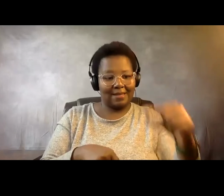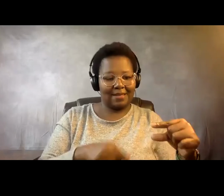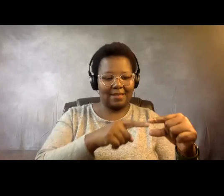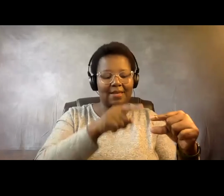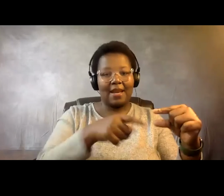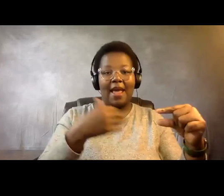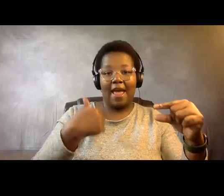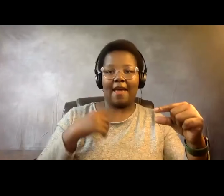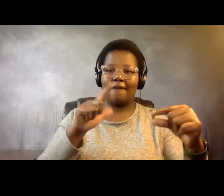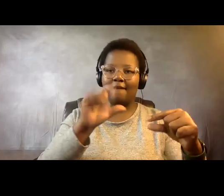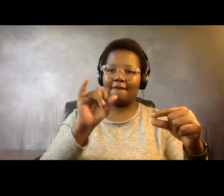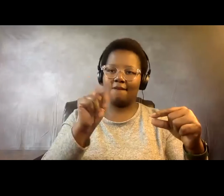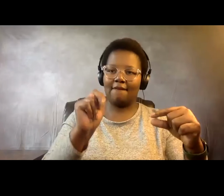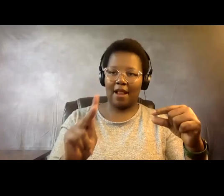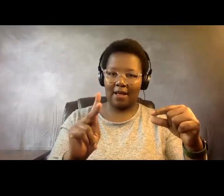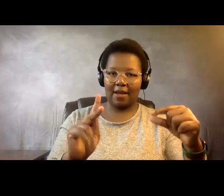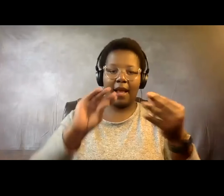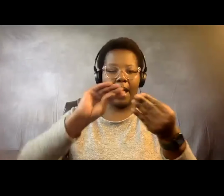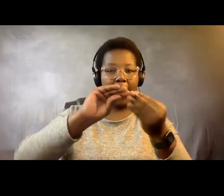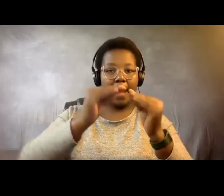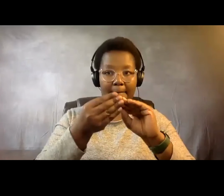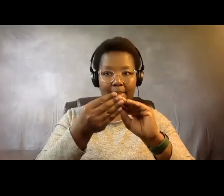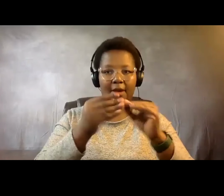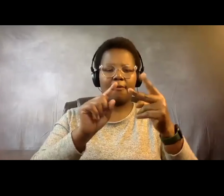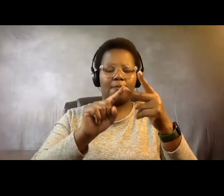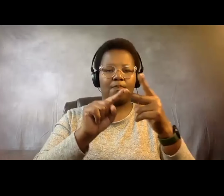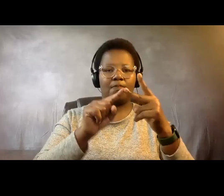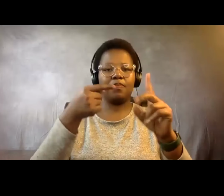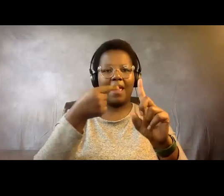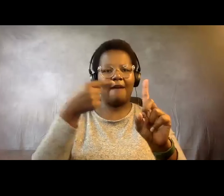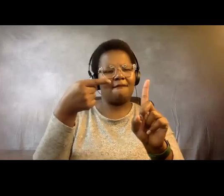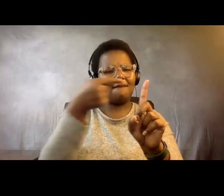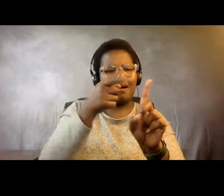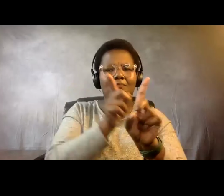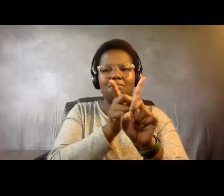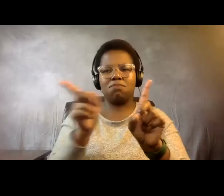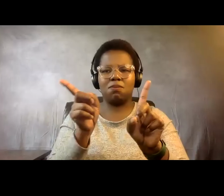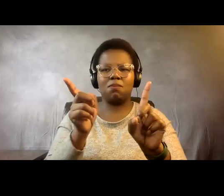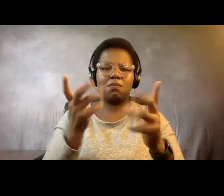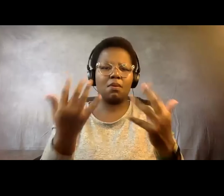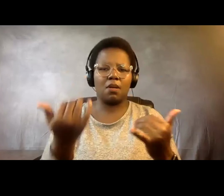a title, a number, and an arrow. And my developer may ask okay but what where do I put a link? Do I